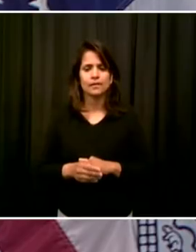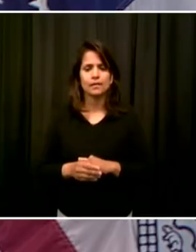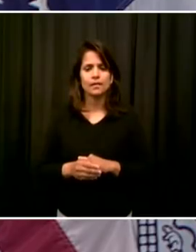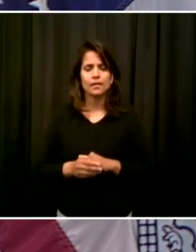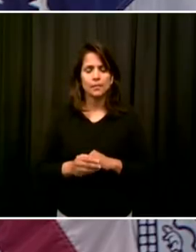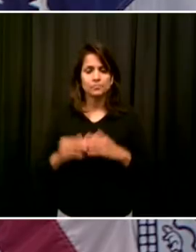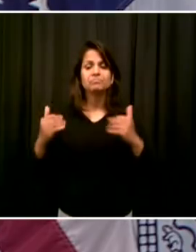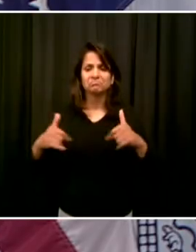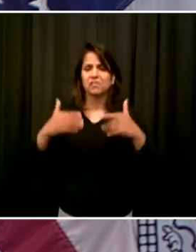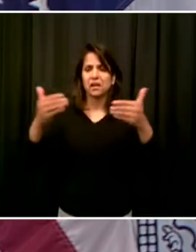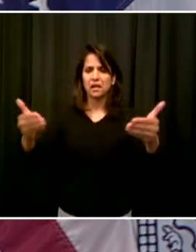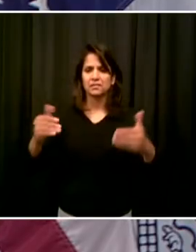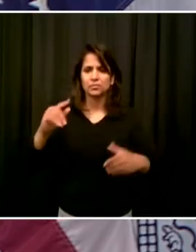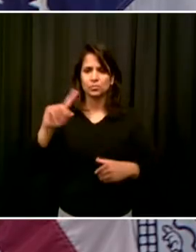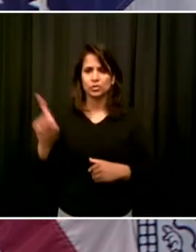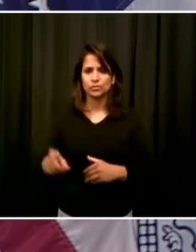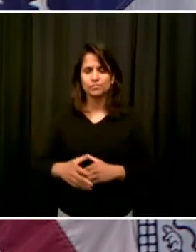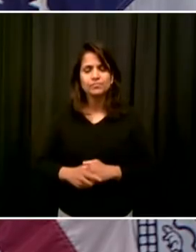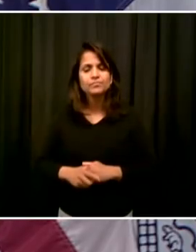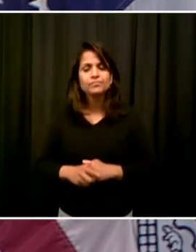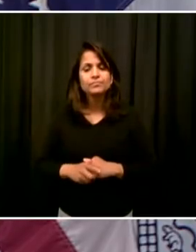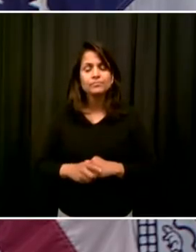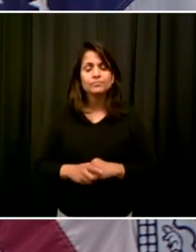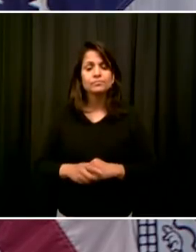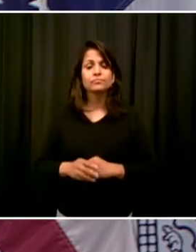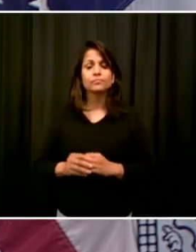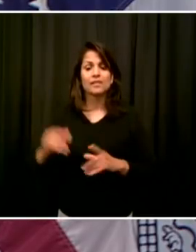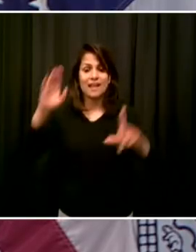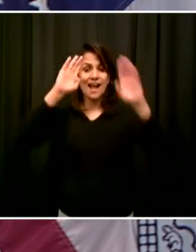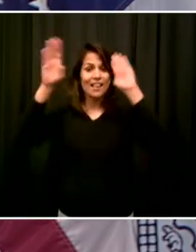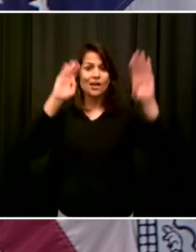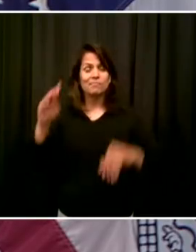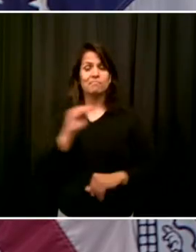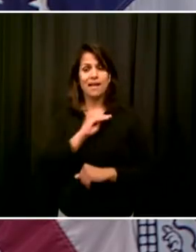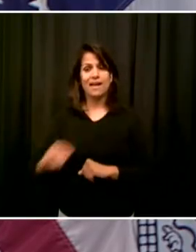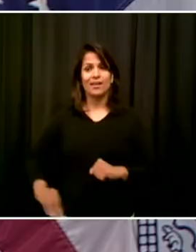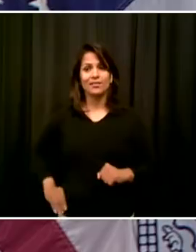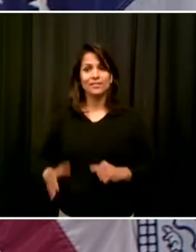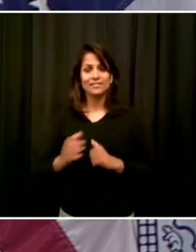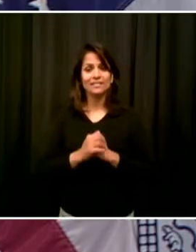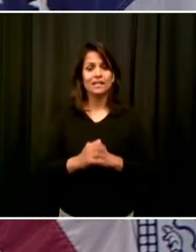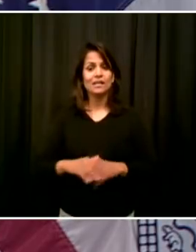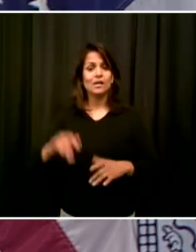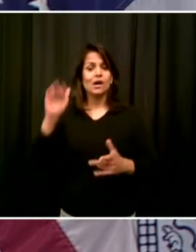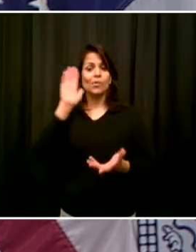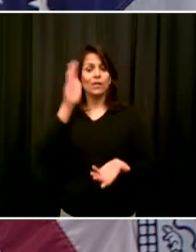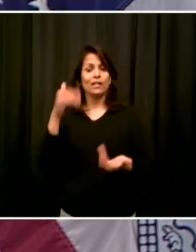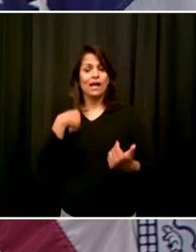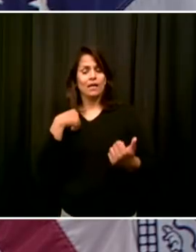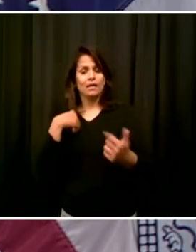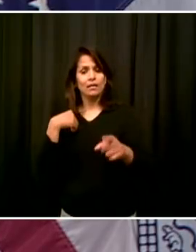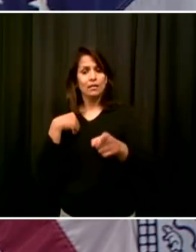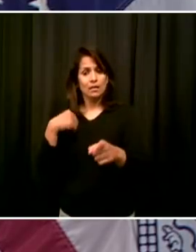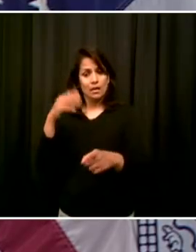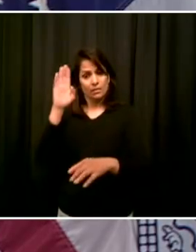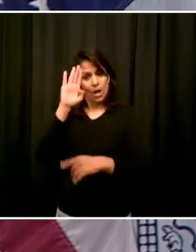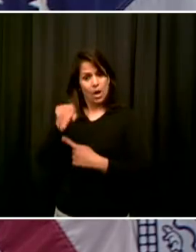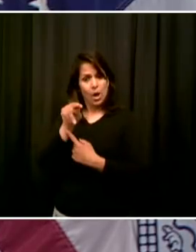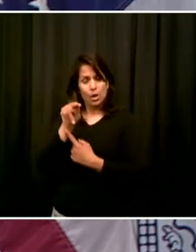THAT. NEXT WE HAVE POLITICO. Reporter: HI